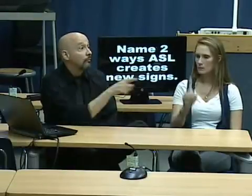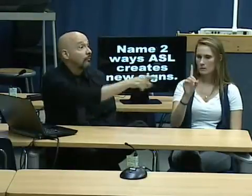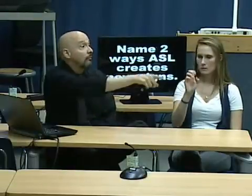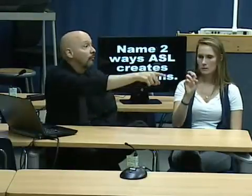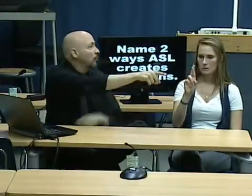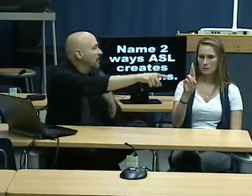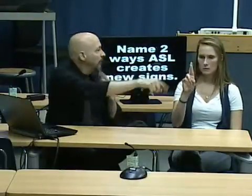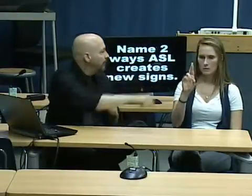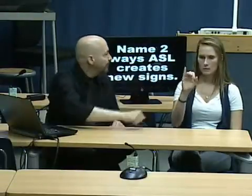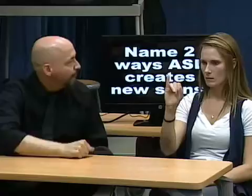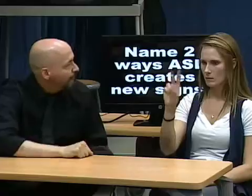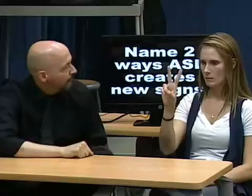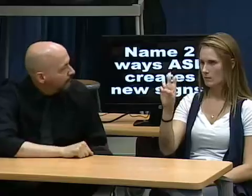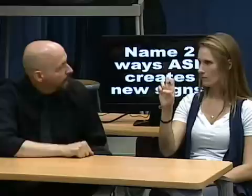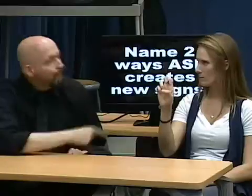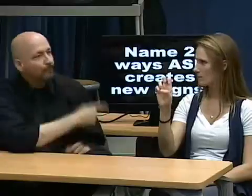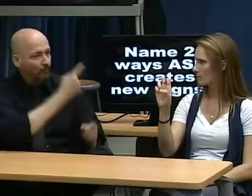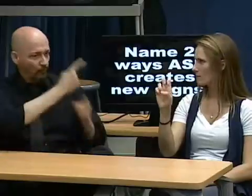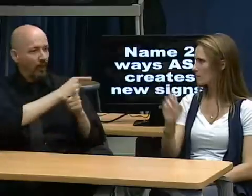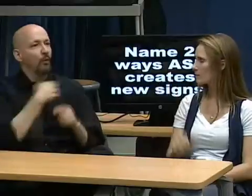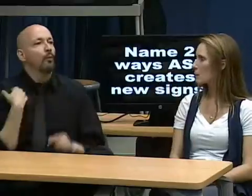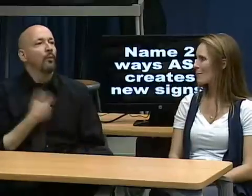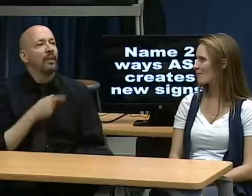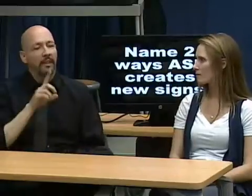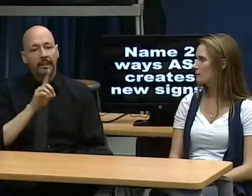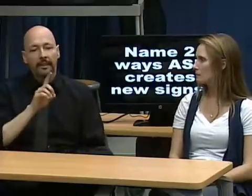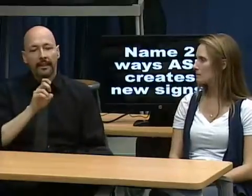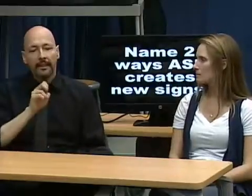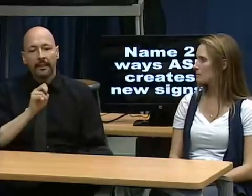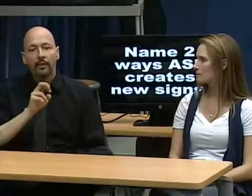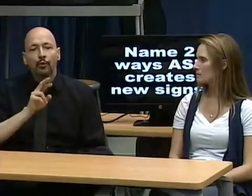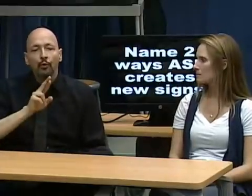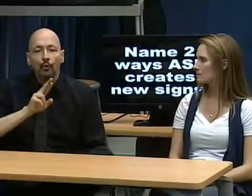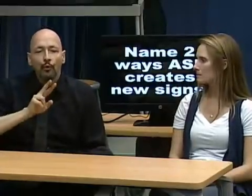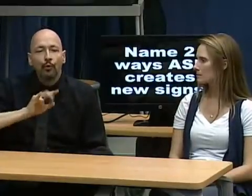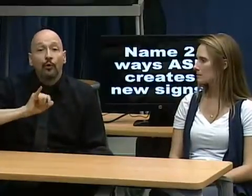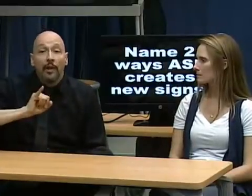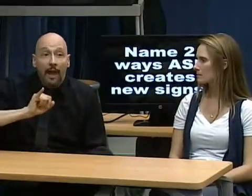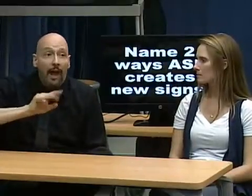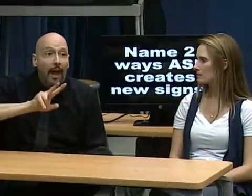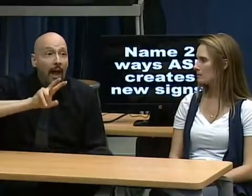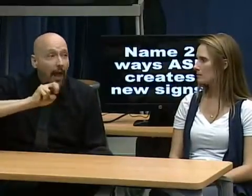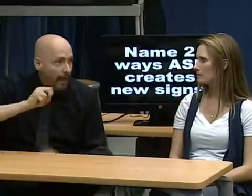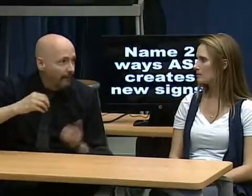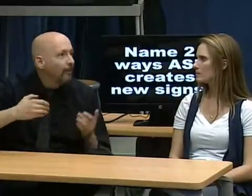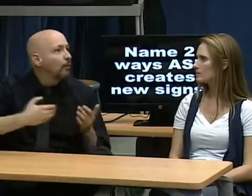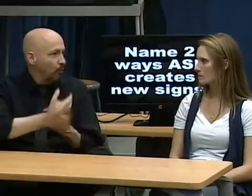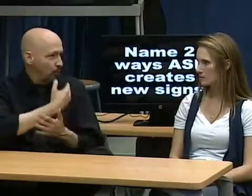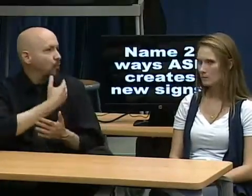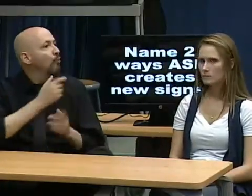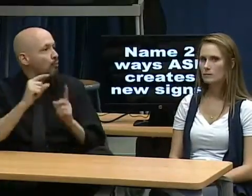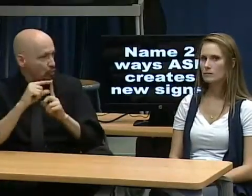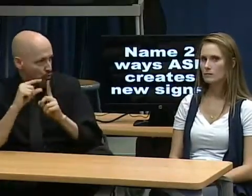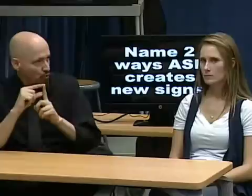D-E-R-I-V-E Right. We D-E-R-I-V-E new words.